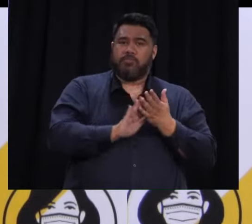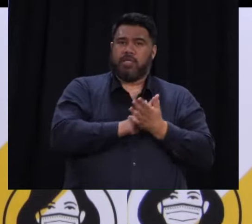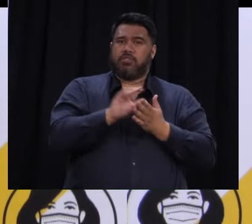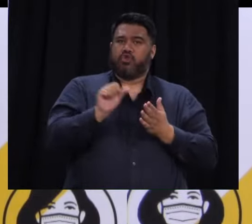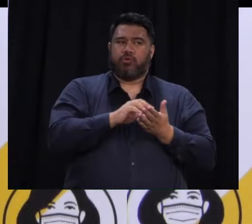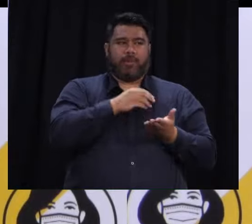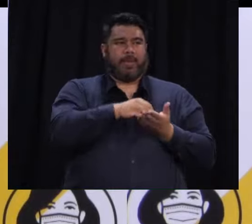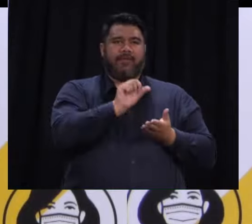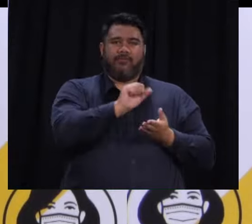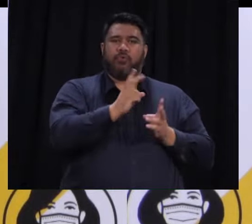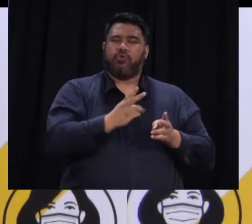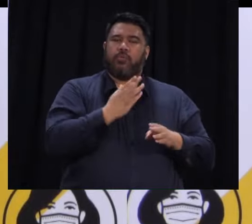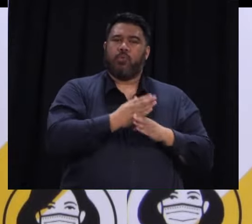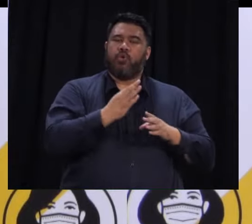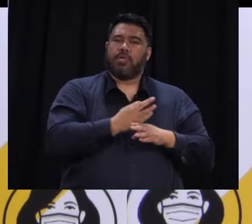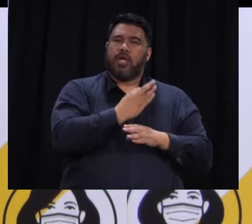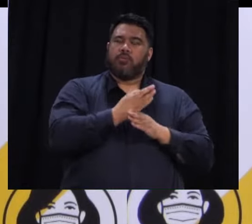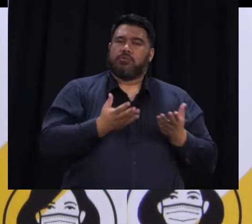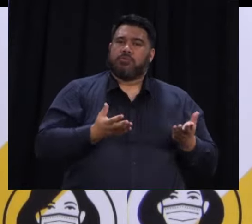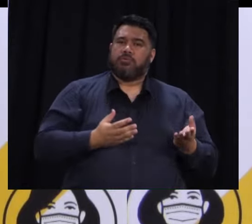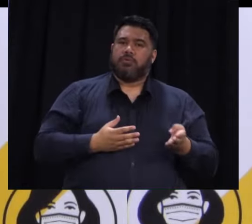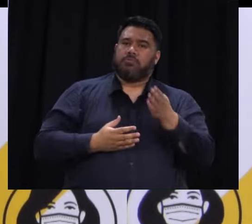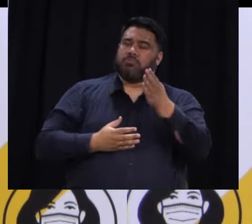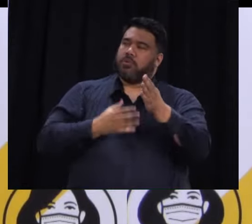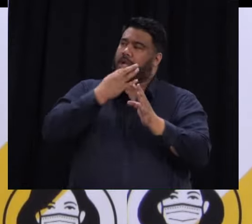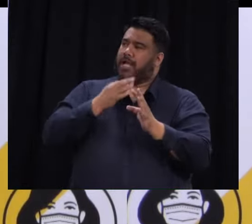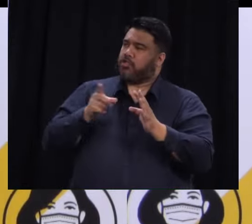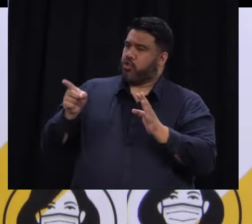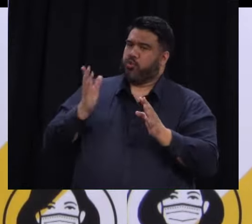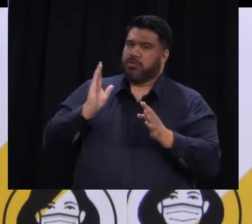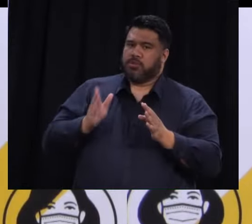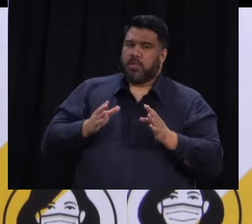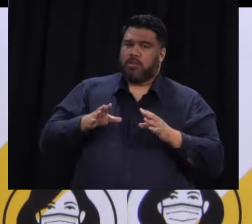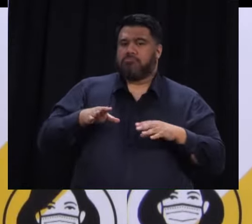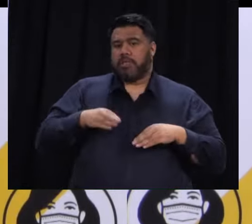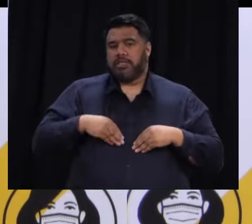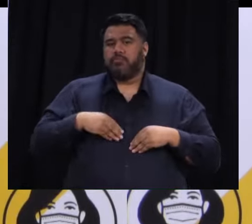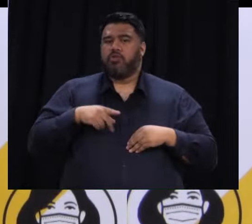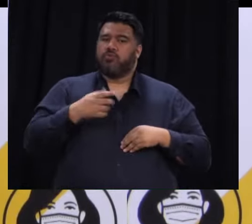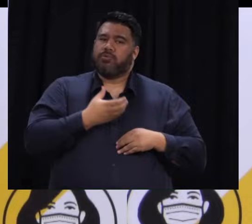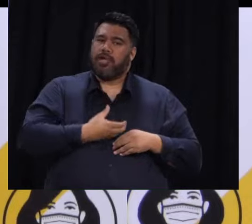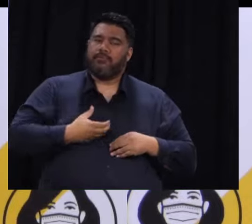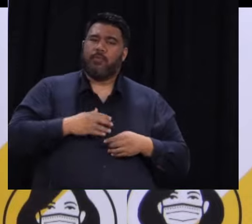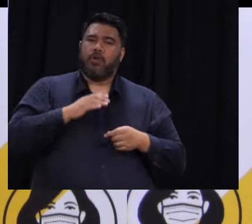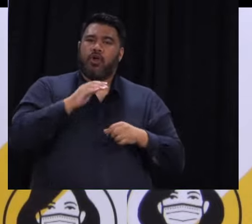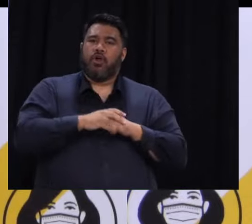from. If somebody is actually working, then they are working their hours and they should be paid for the hours that they